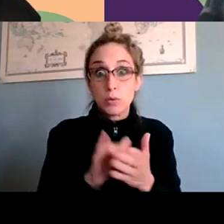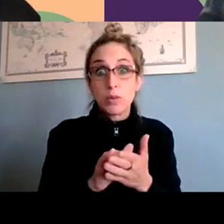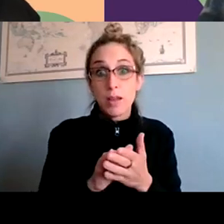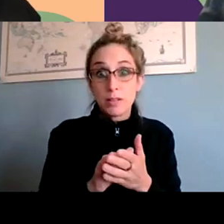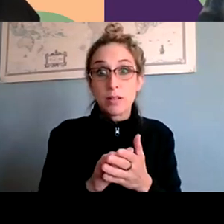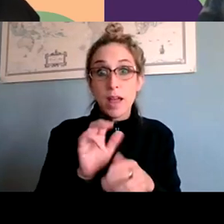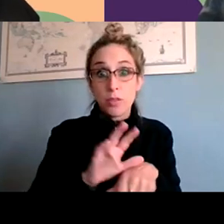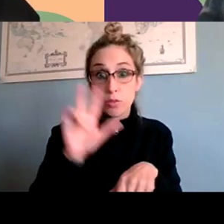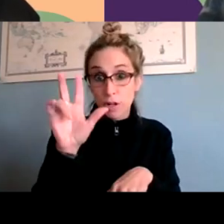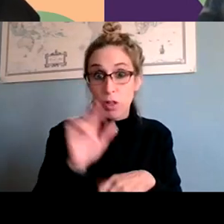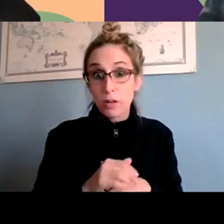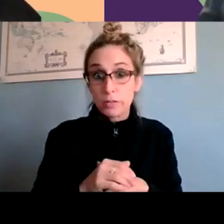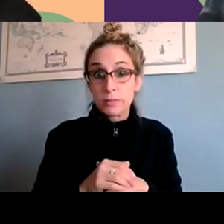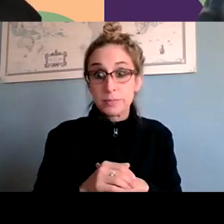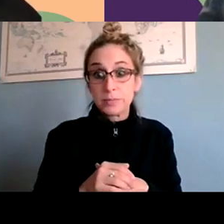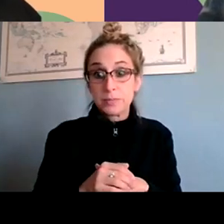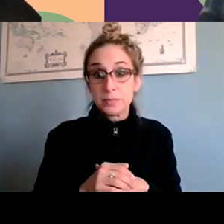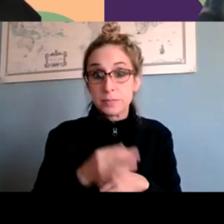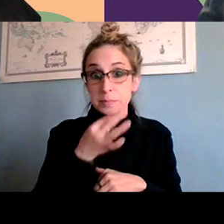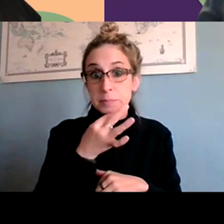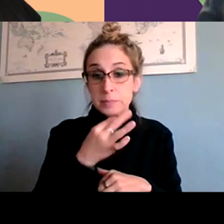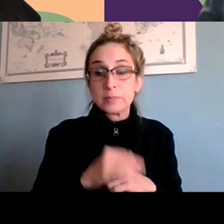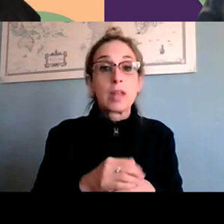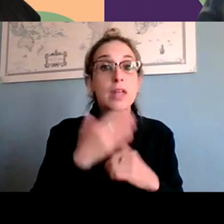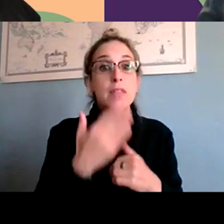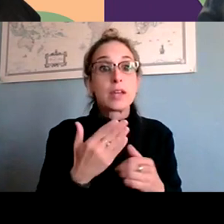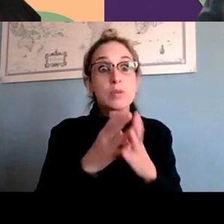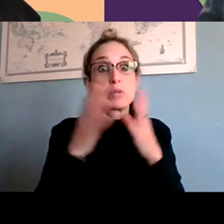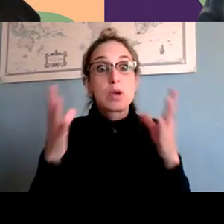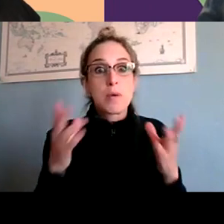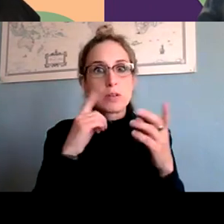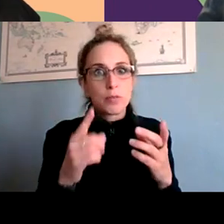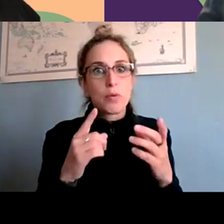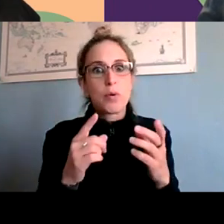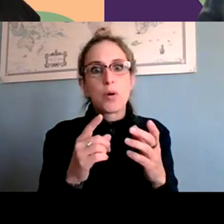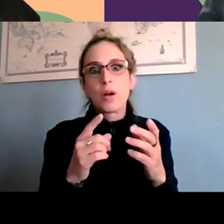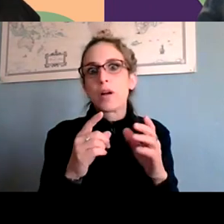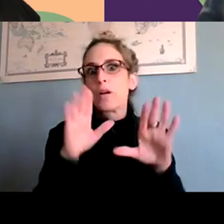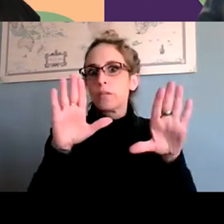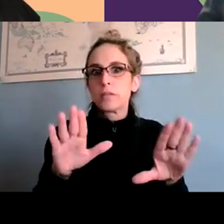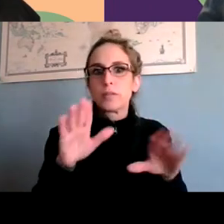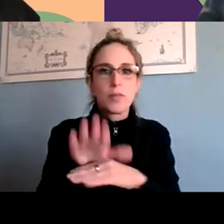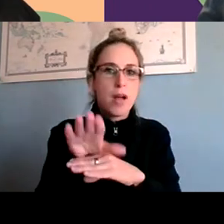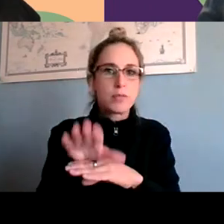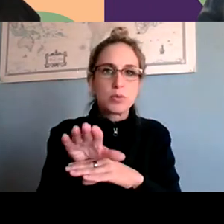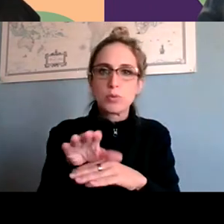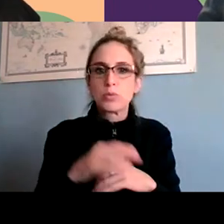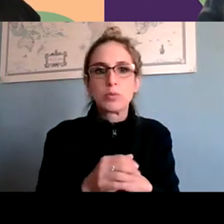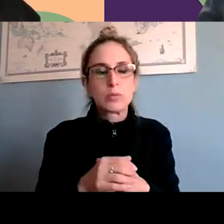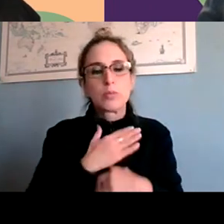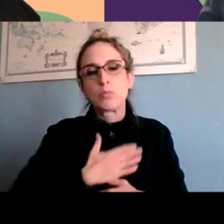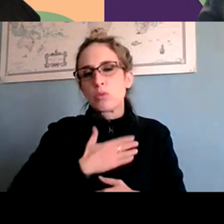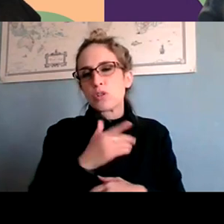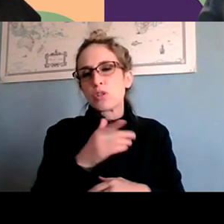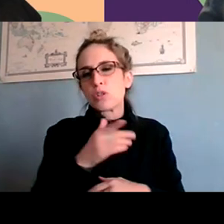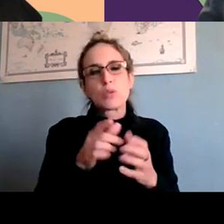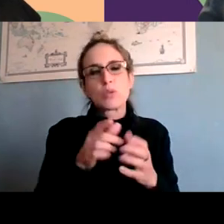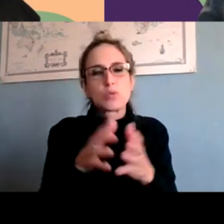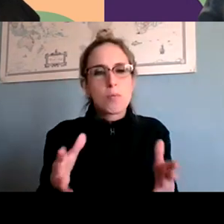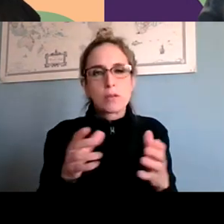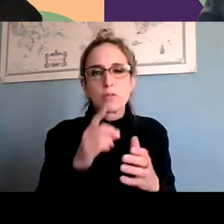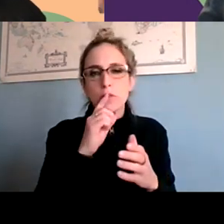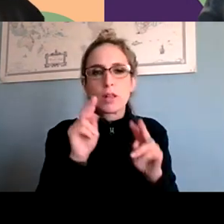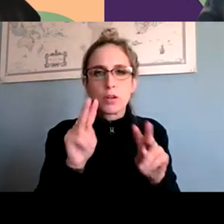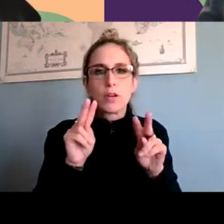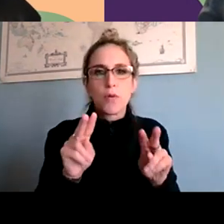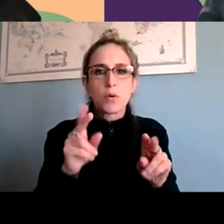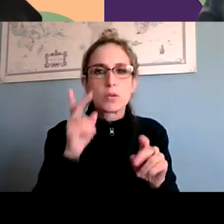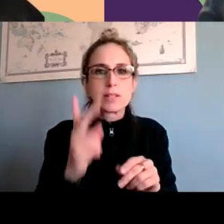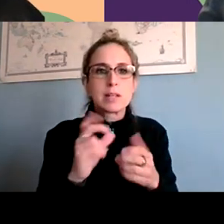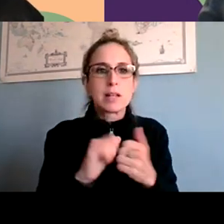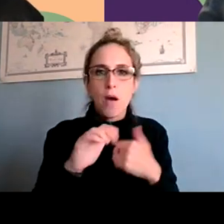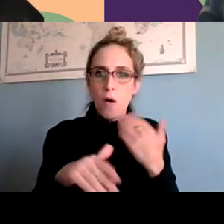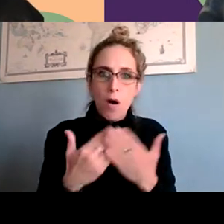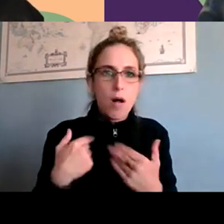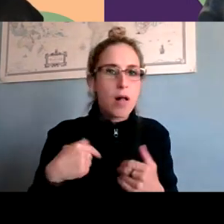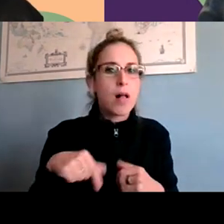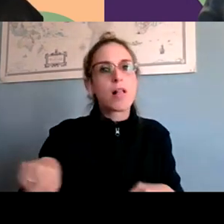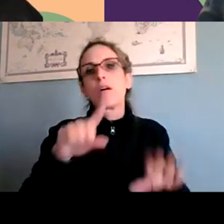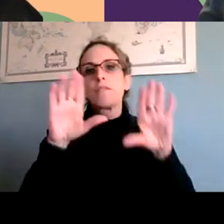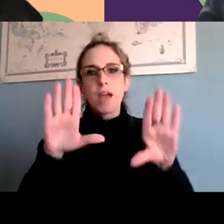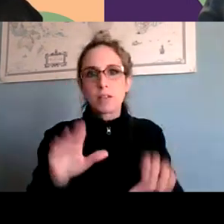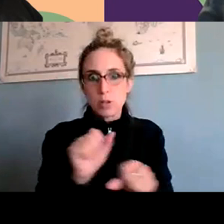Kyle Livie (he/him/his): At 3pm and again thank you so much for a really incredible afternoon appreciate you so much, and really looking forward to seeing how all of this excellent work continues on.